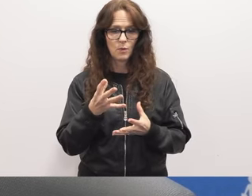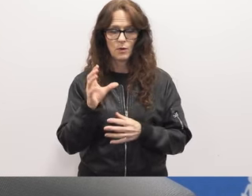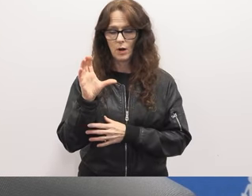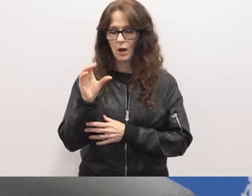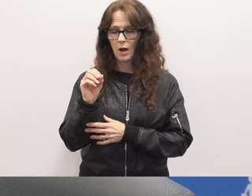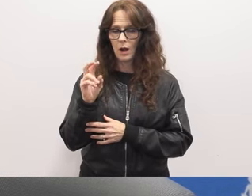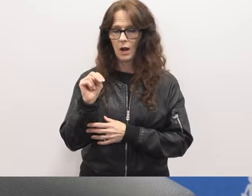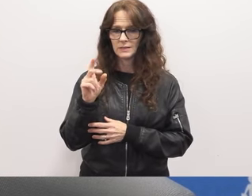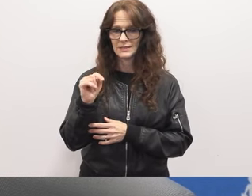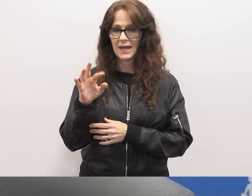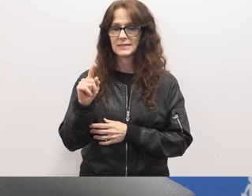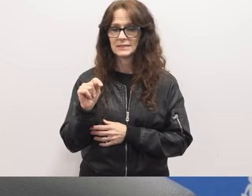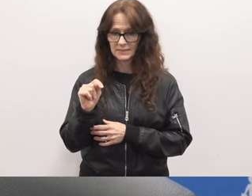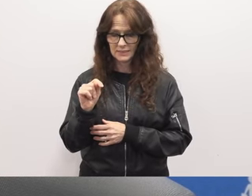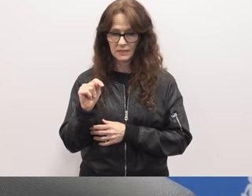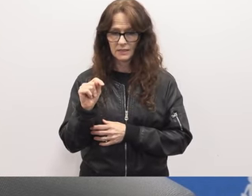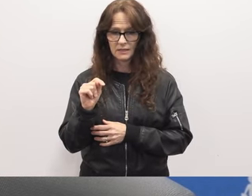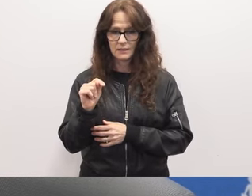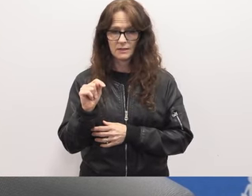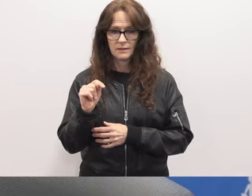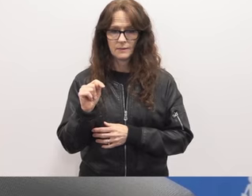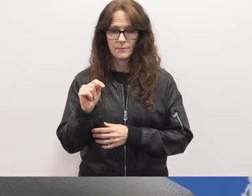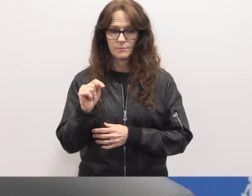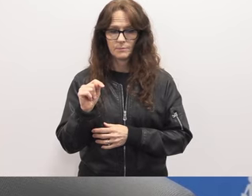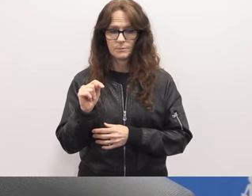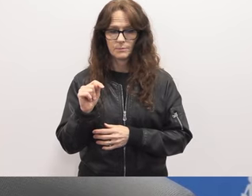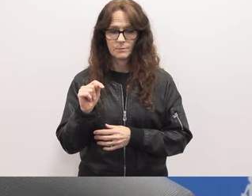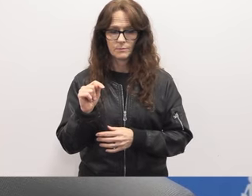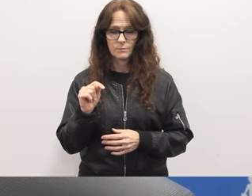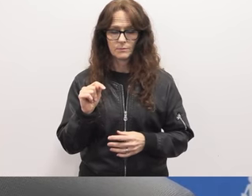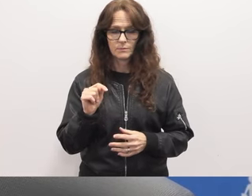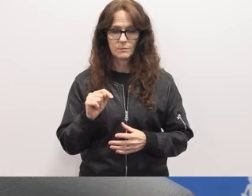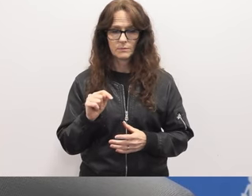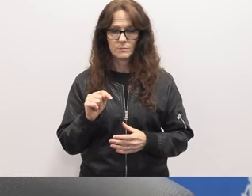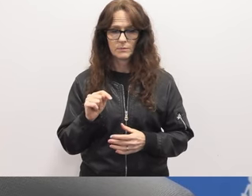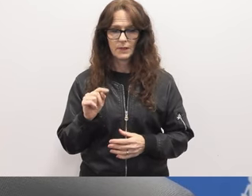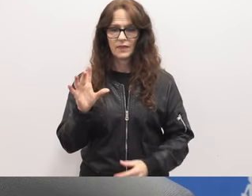to the 80% obviously wanting something that's achievable